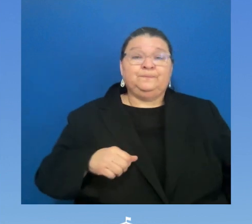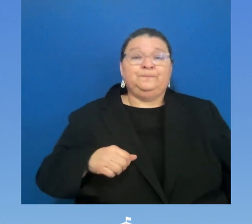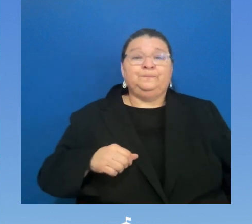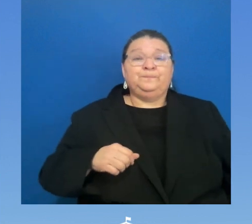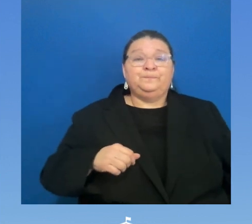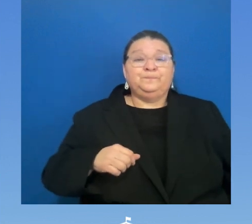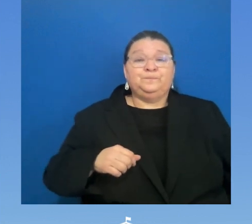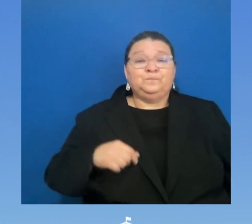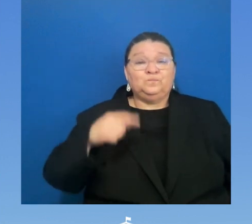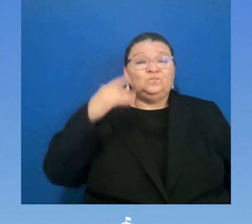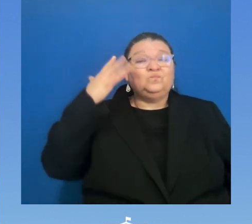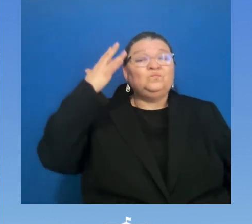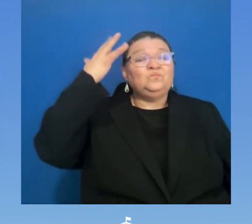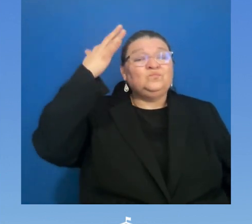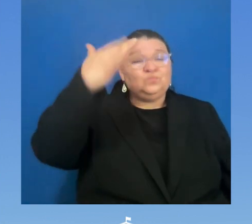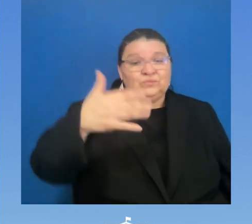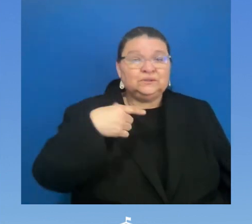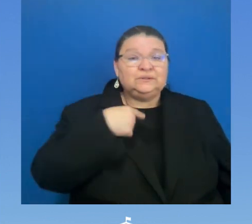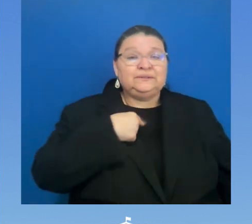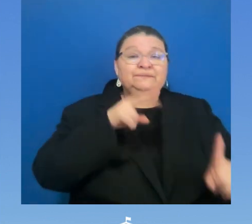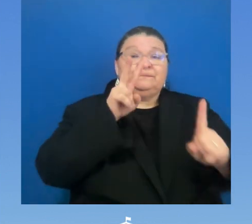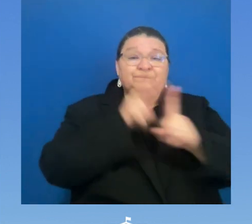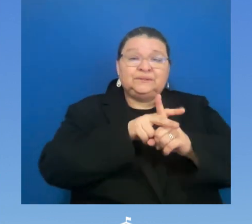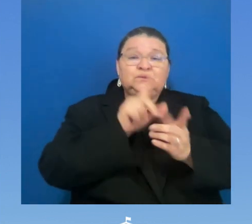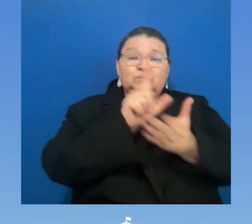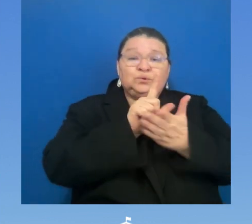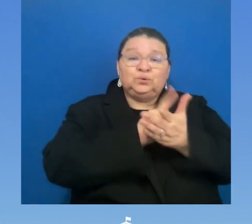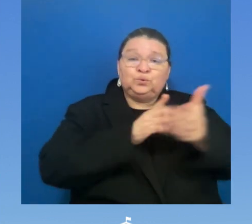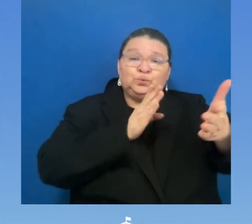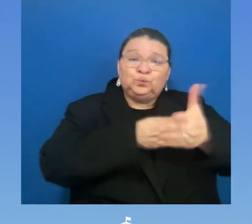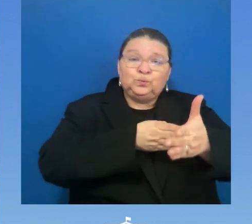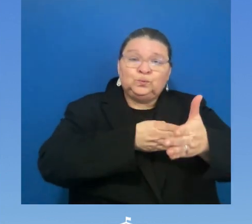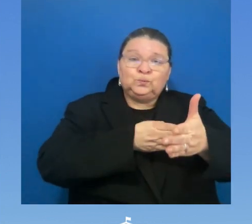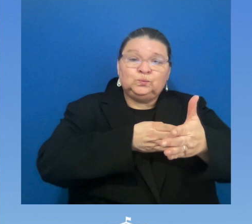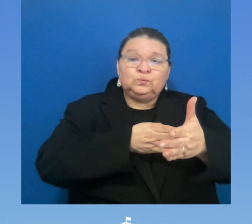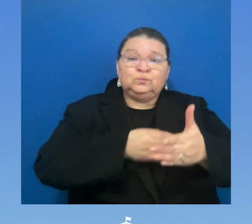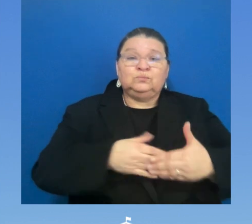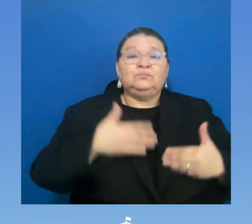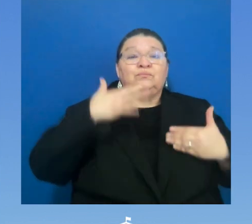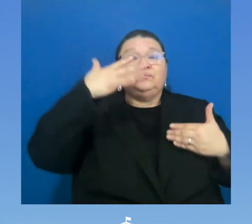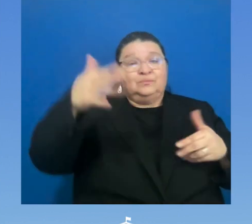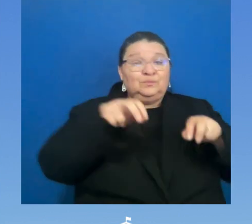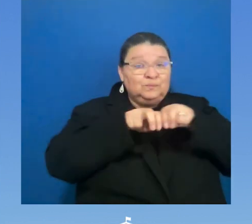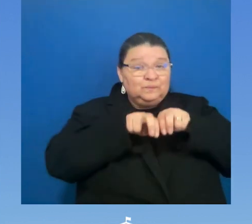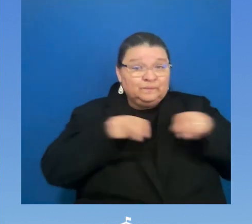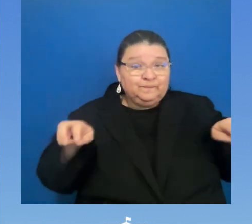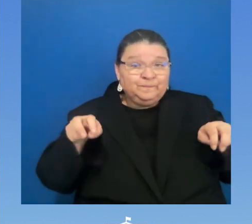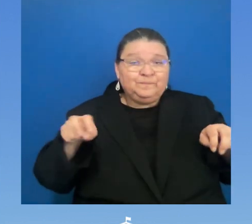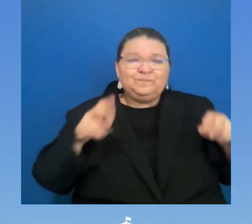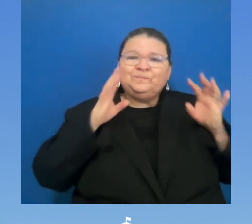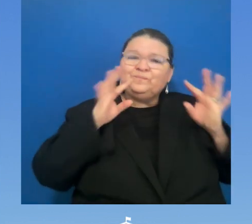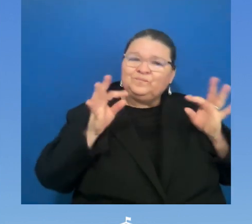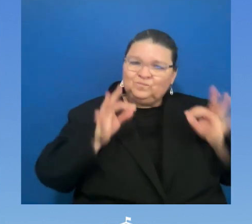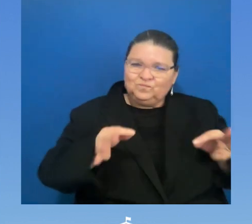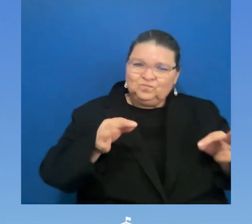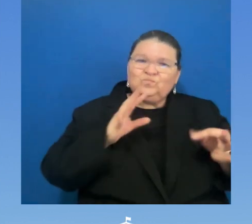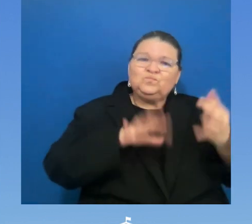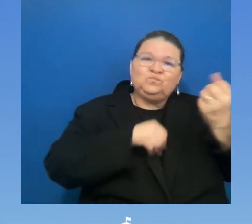Initially, a jury sided with me and awarded me compensation, but my employer appealed the decision